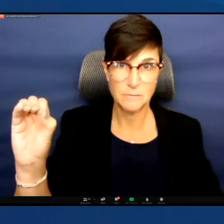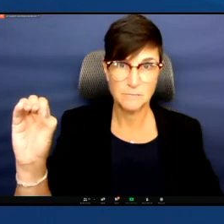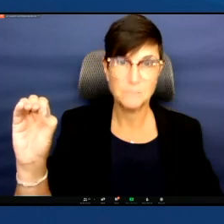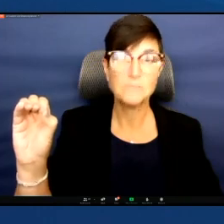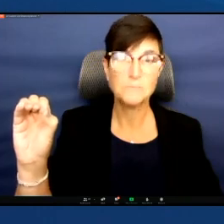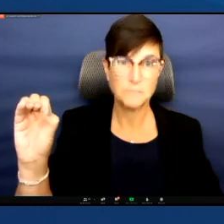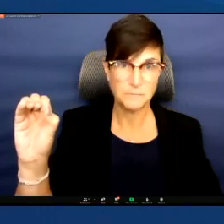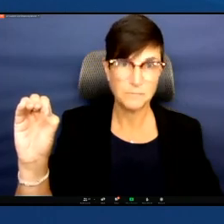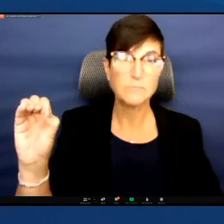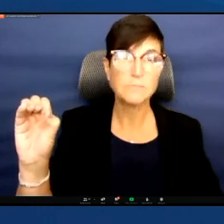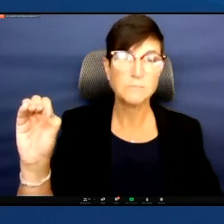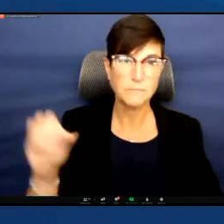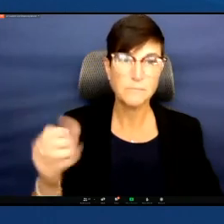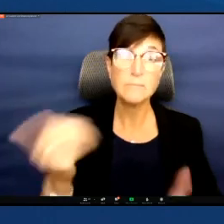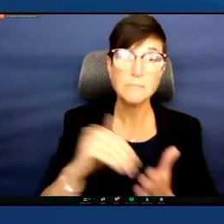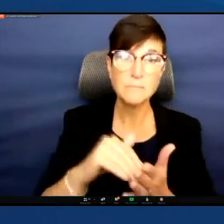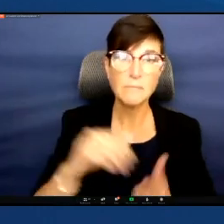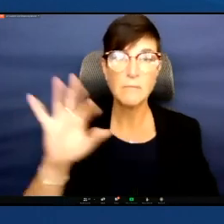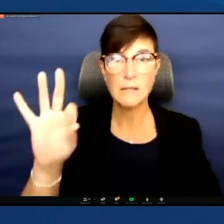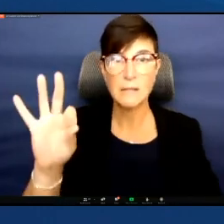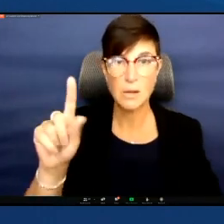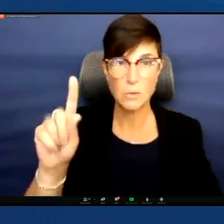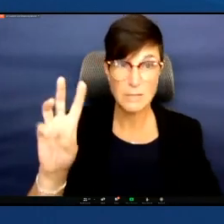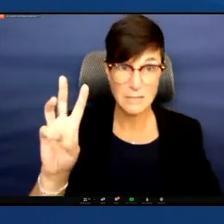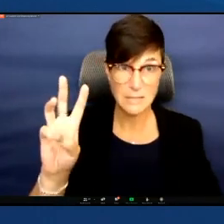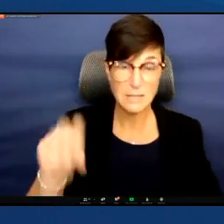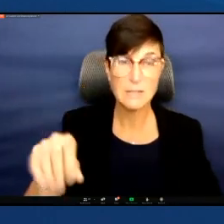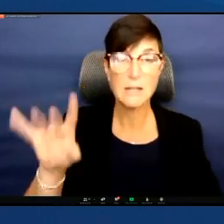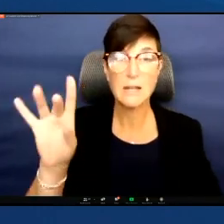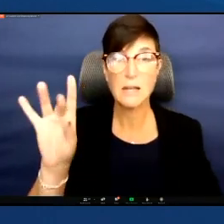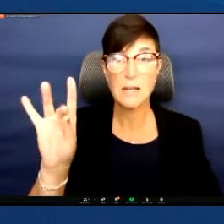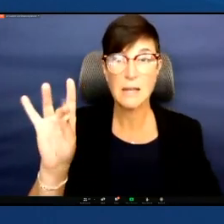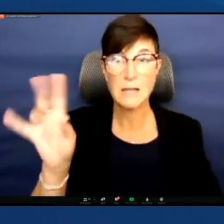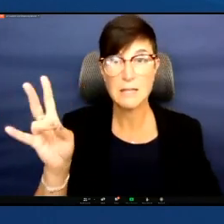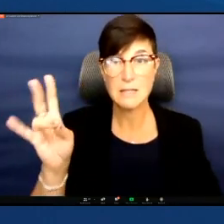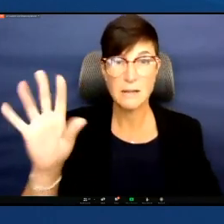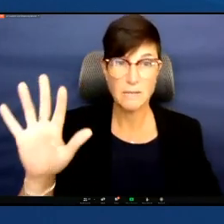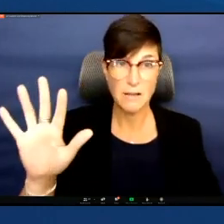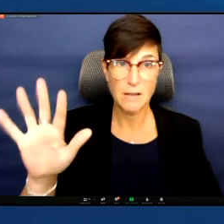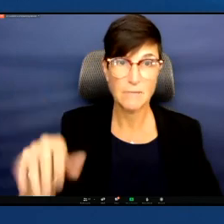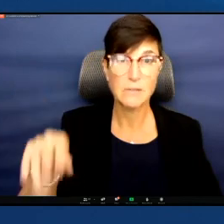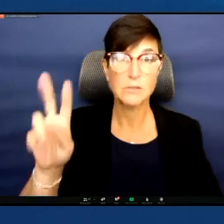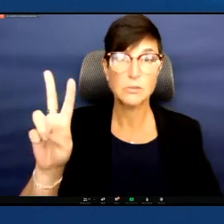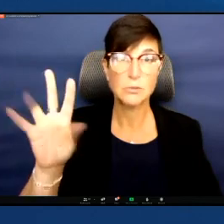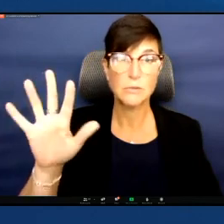again 9168752500.